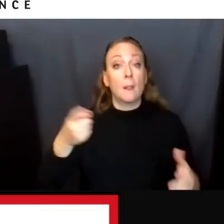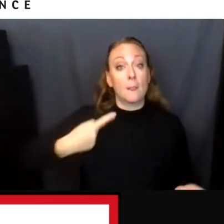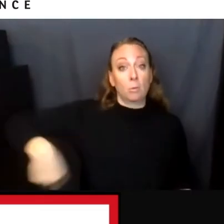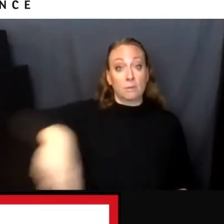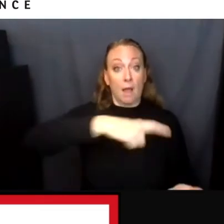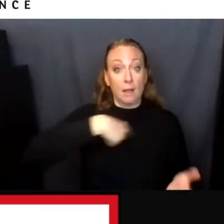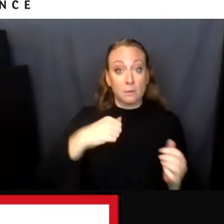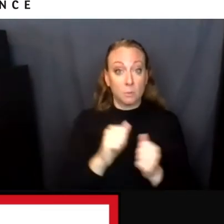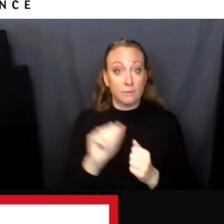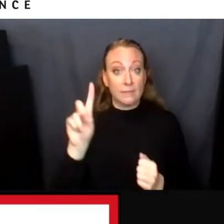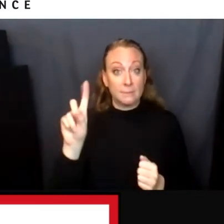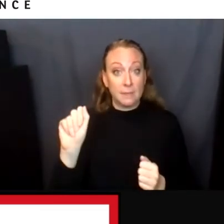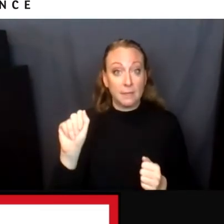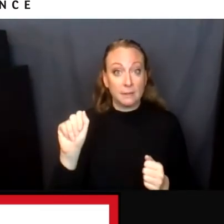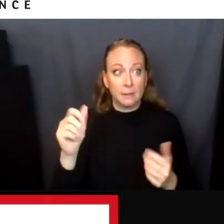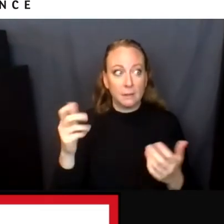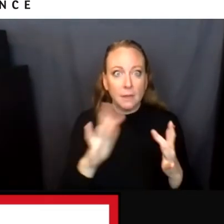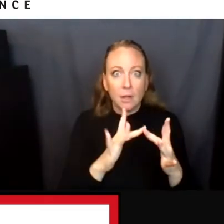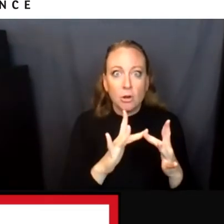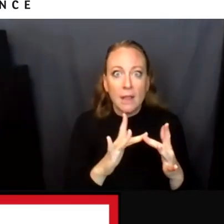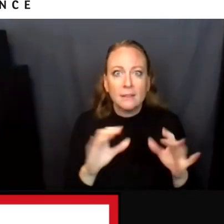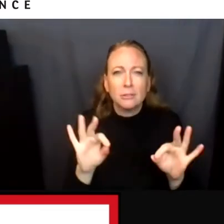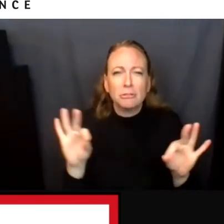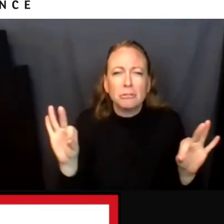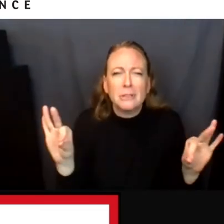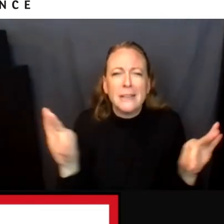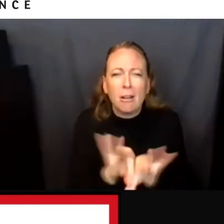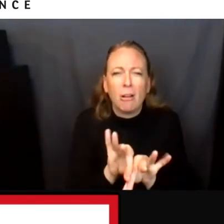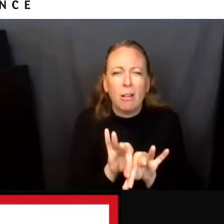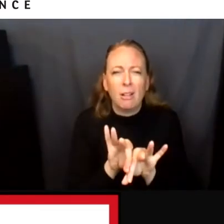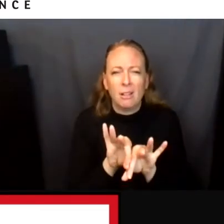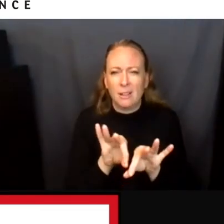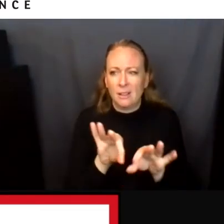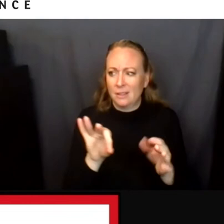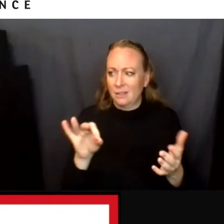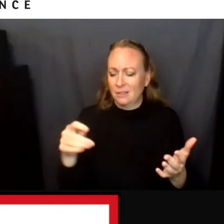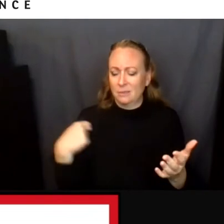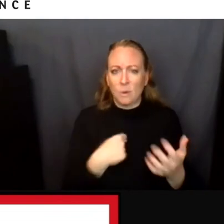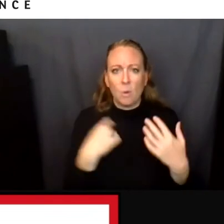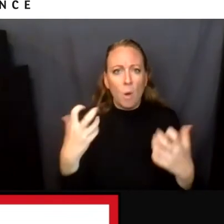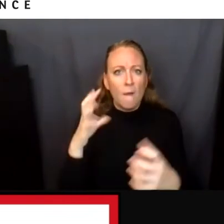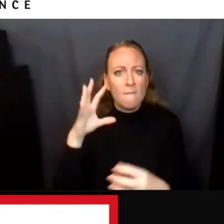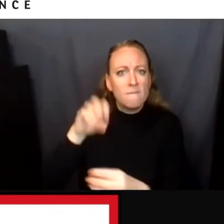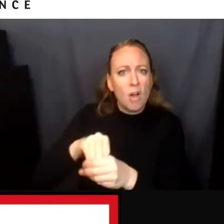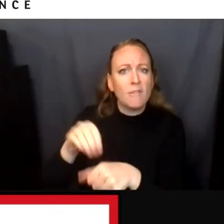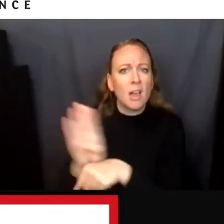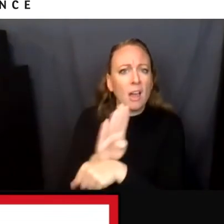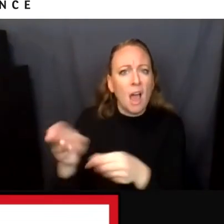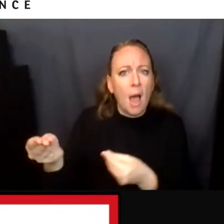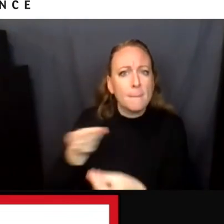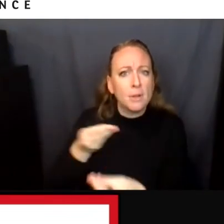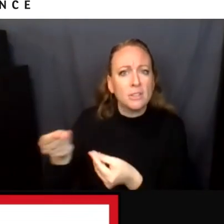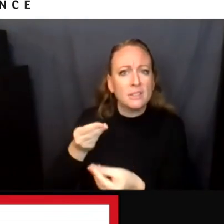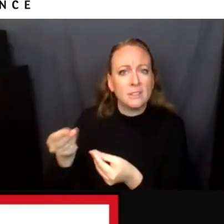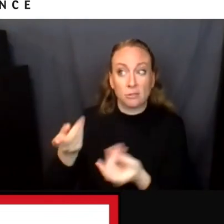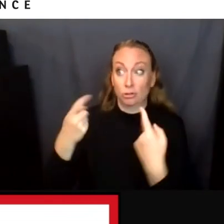the internet is critical for us to be involved in commerce, look at during this epidemic right now,